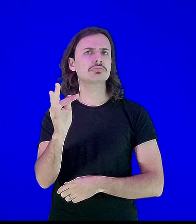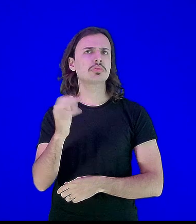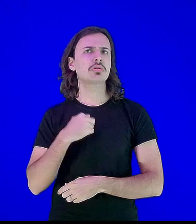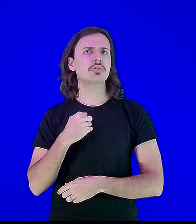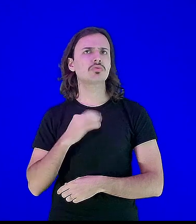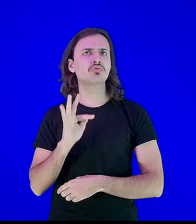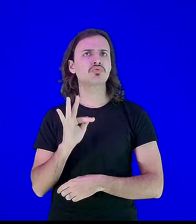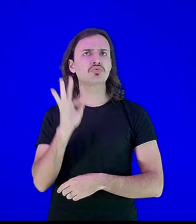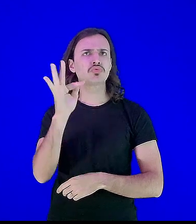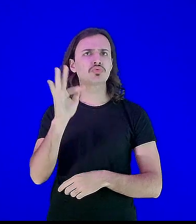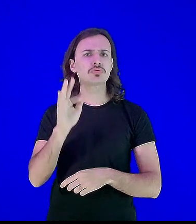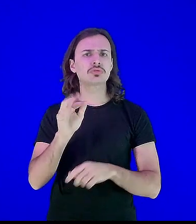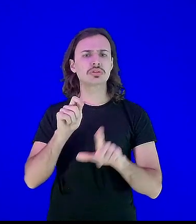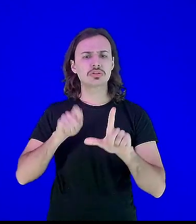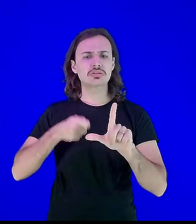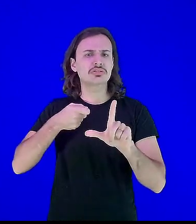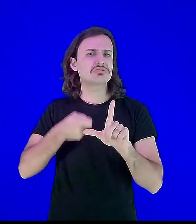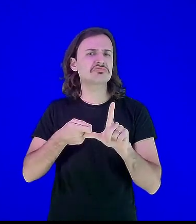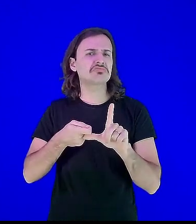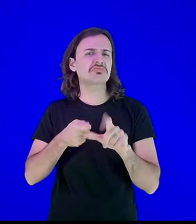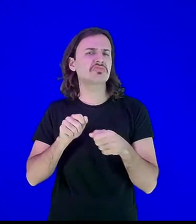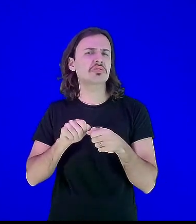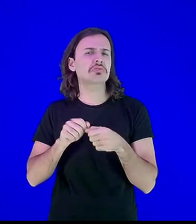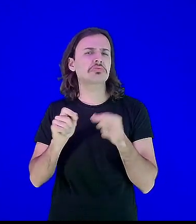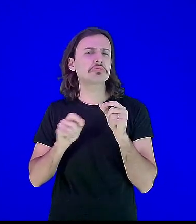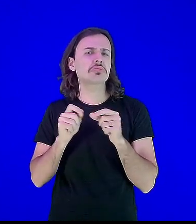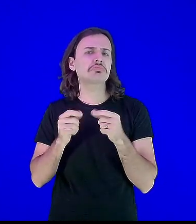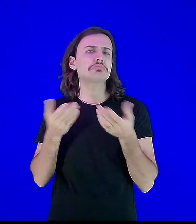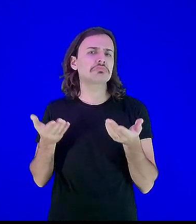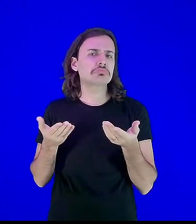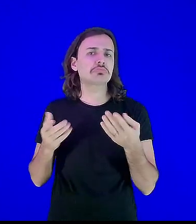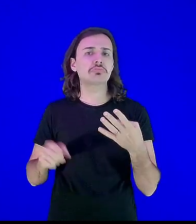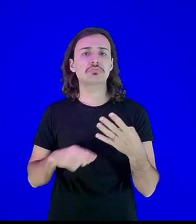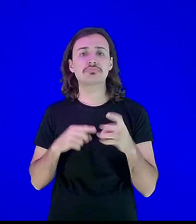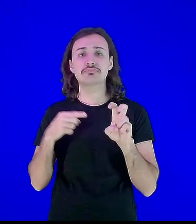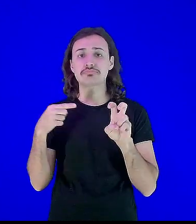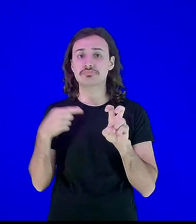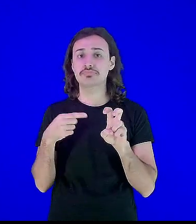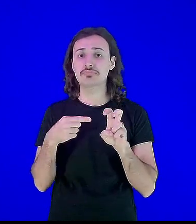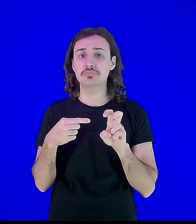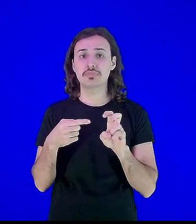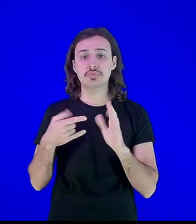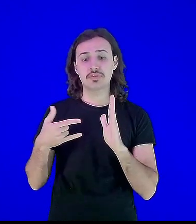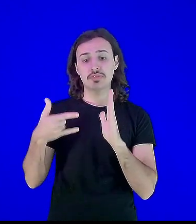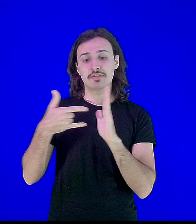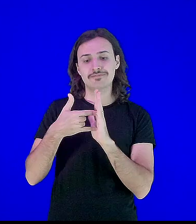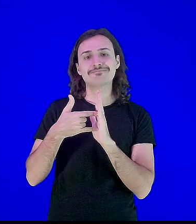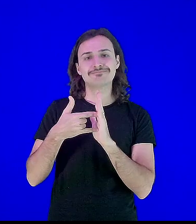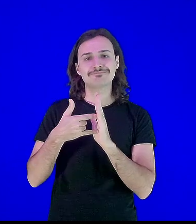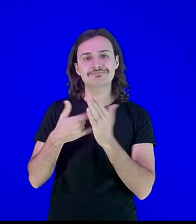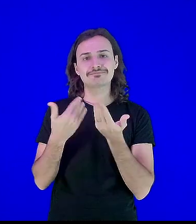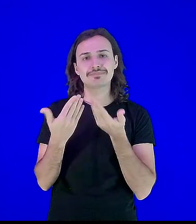what do I want to do with it five, I will do a bit of a dev talk and that's it